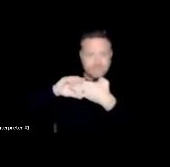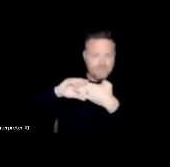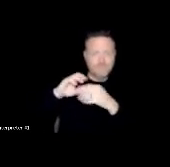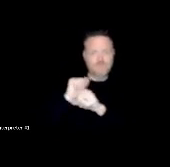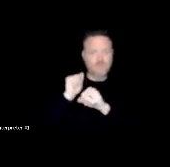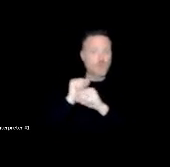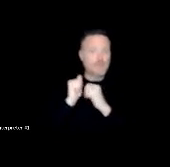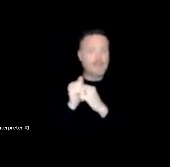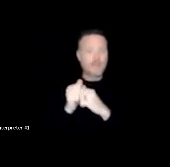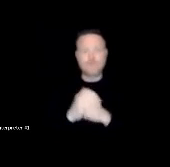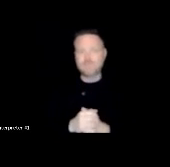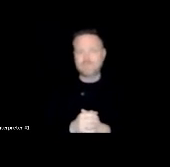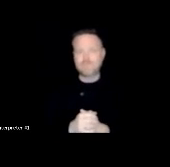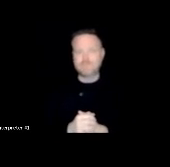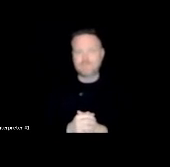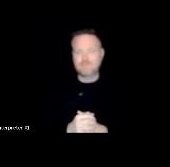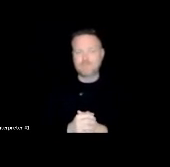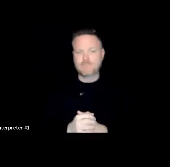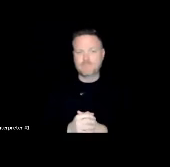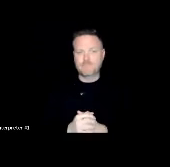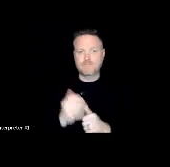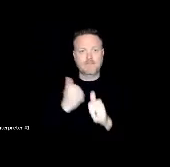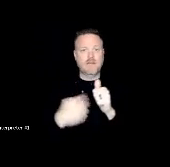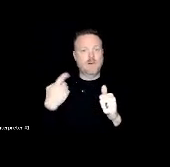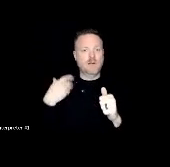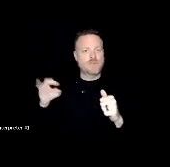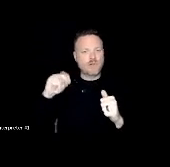where everybody is coming up with enter own plan, their own policies and procedures.